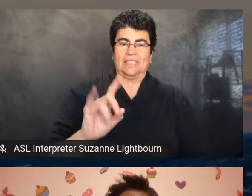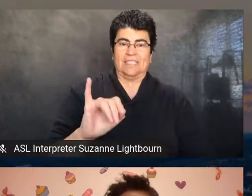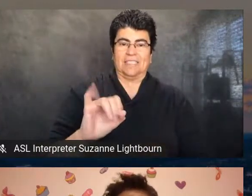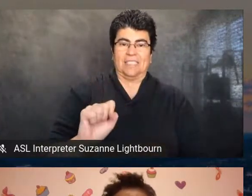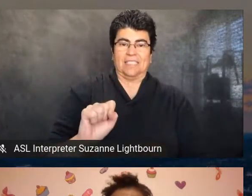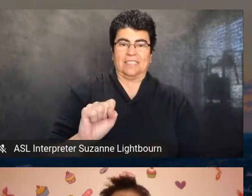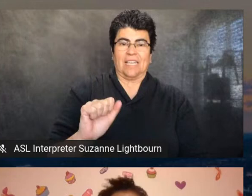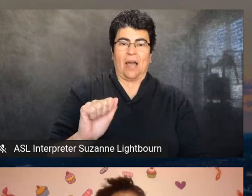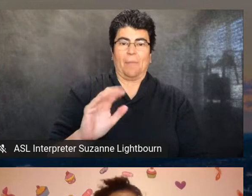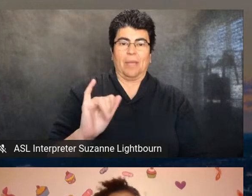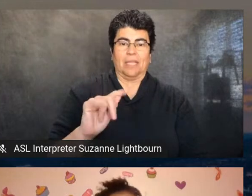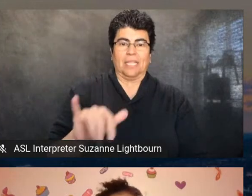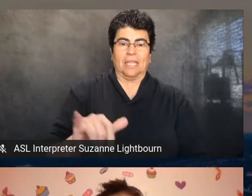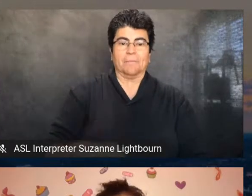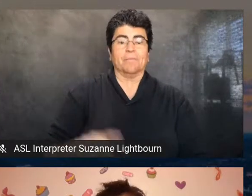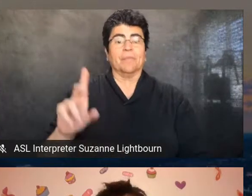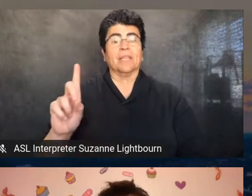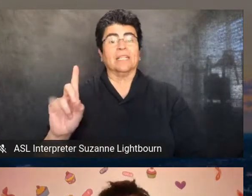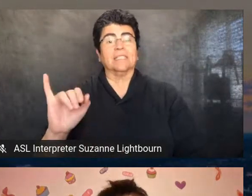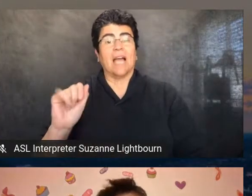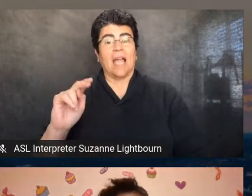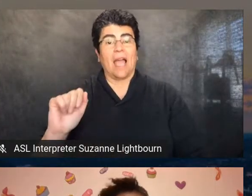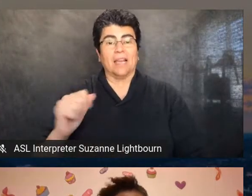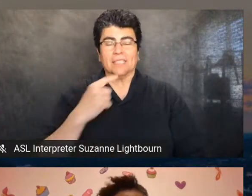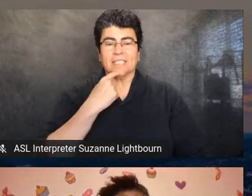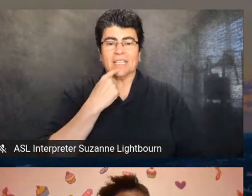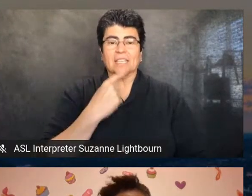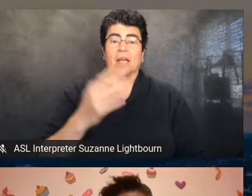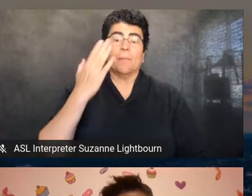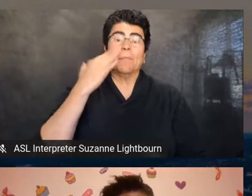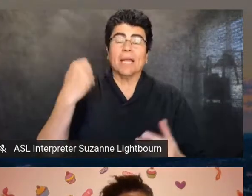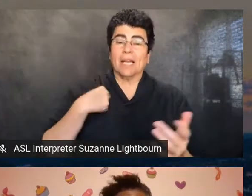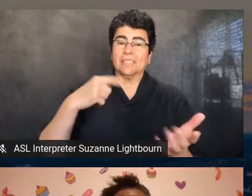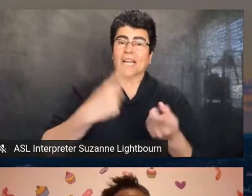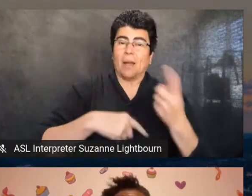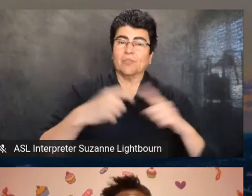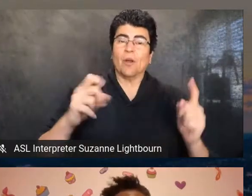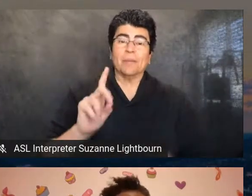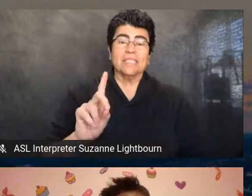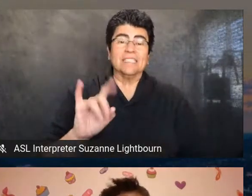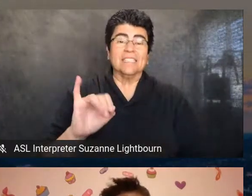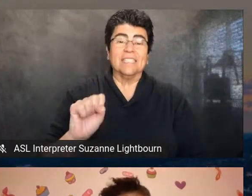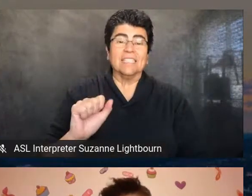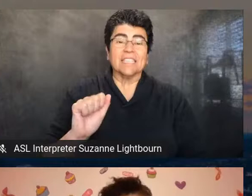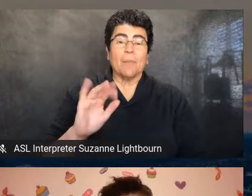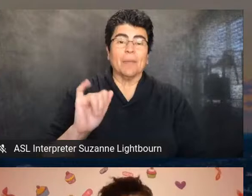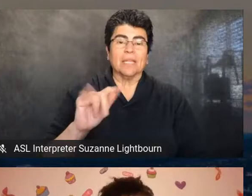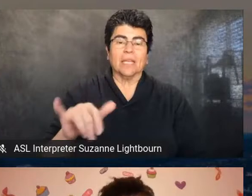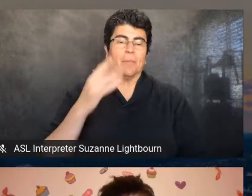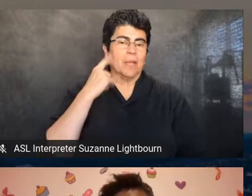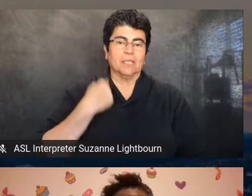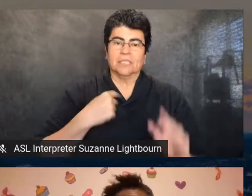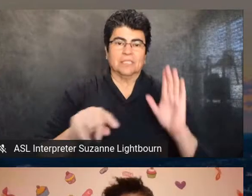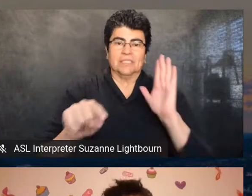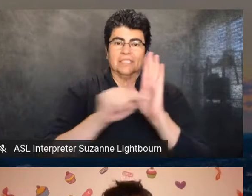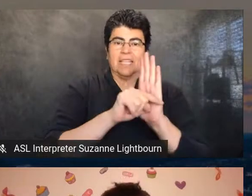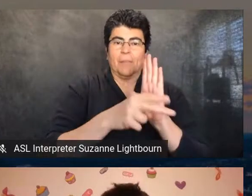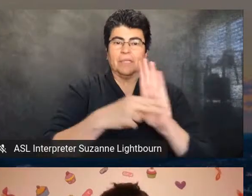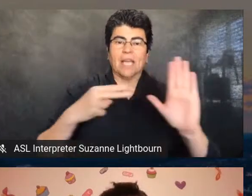And I also think it comes from disability has been so stigmatized in our society